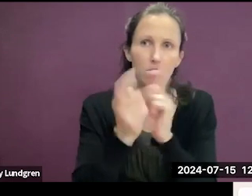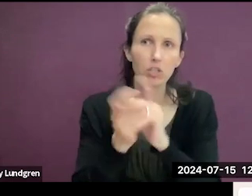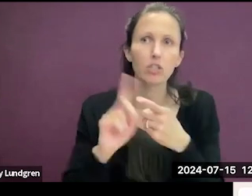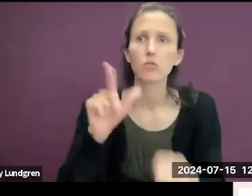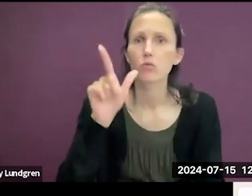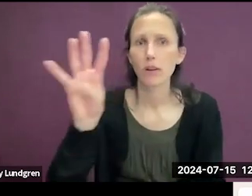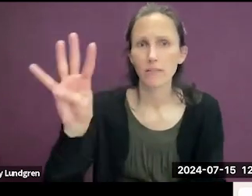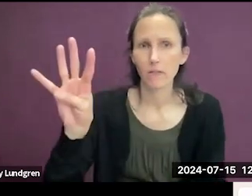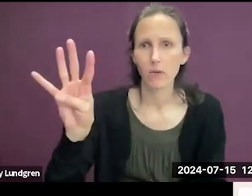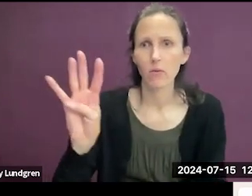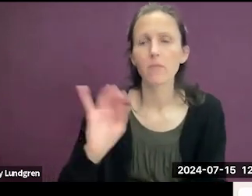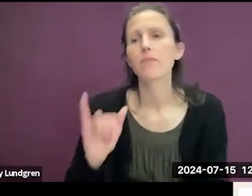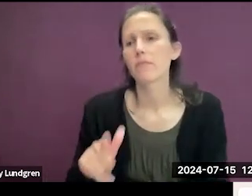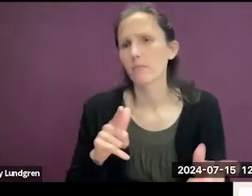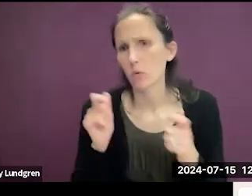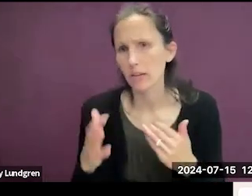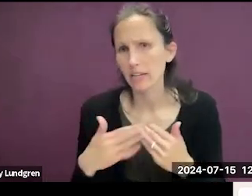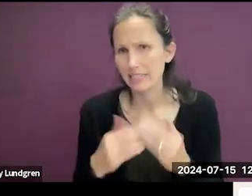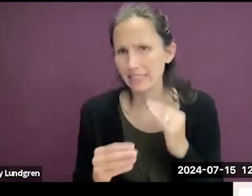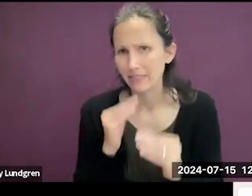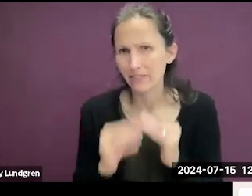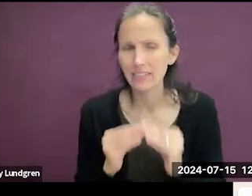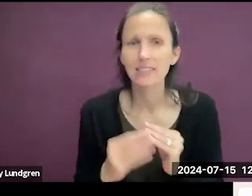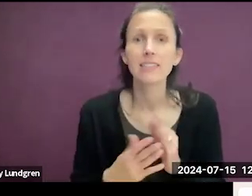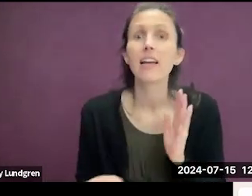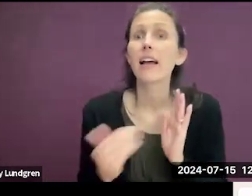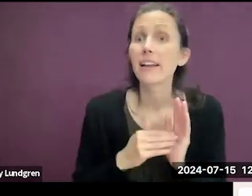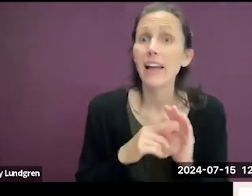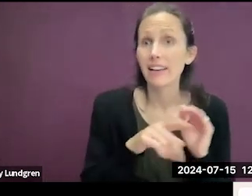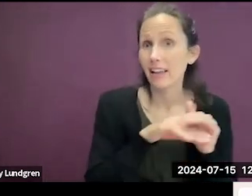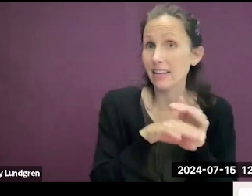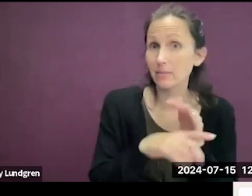So that's a quick and easy fix. Again, not picked up by our accessibility checker.